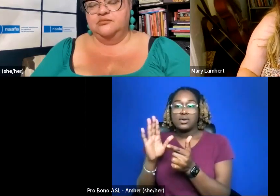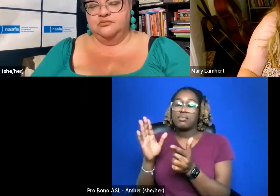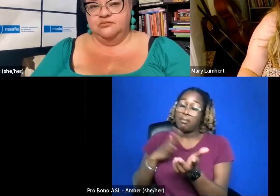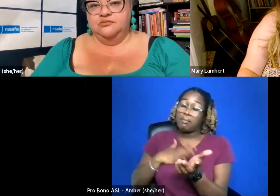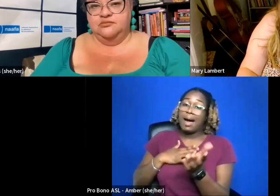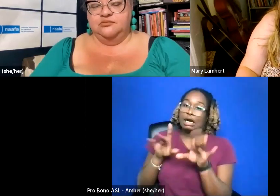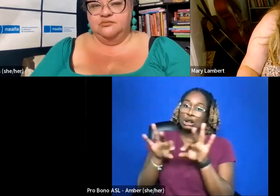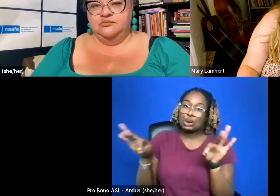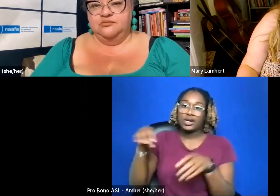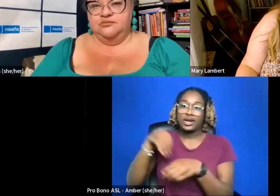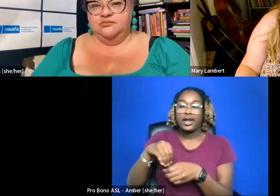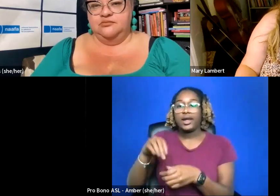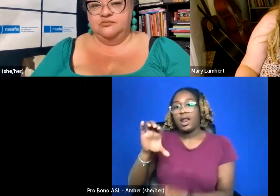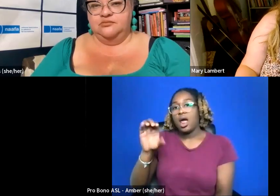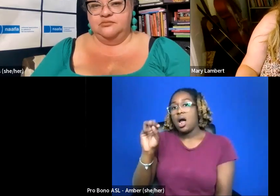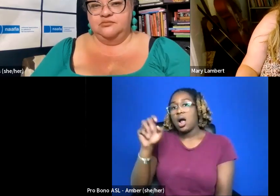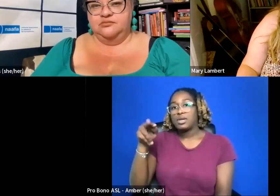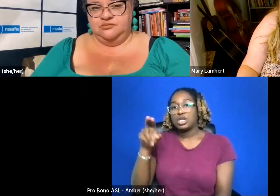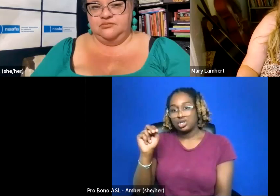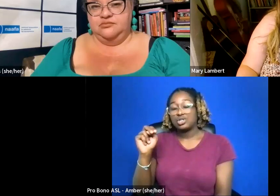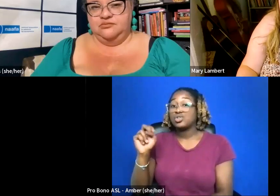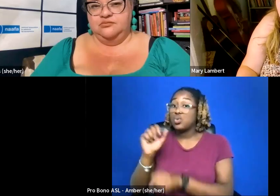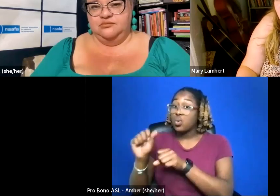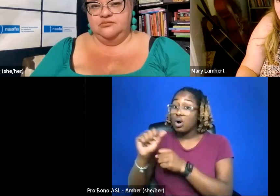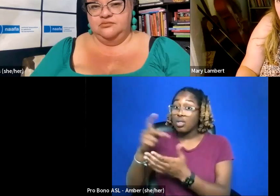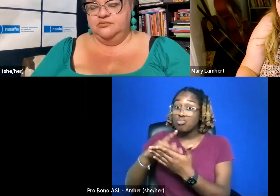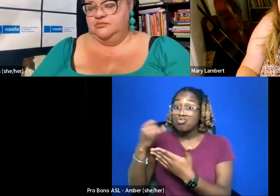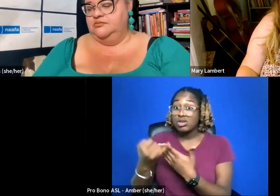So being able to really work on that project has been super powerful